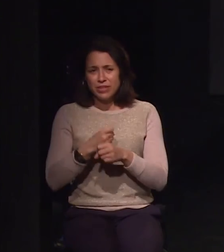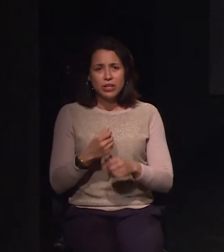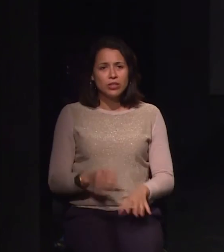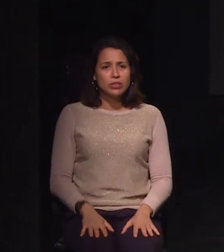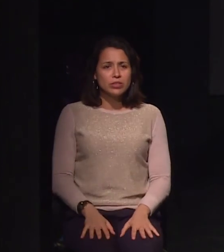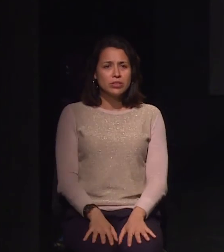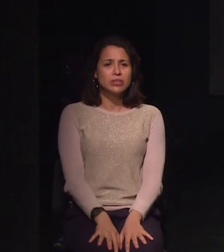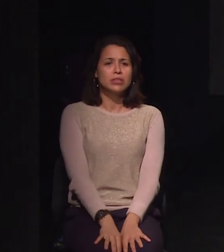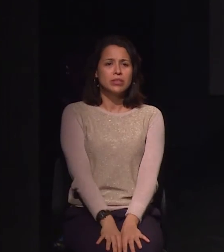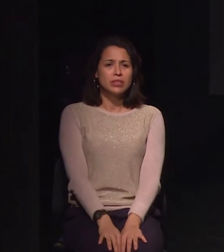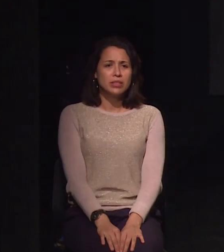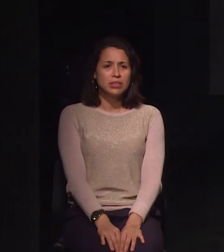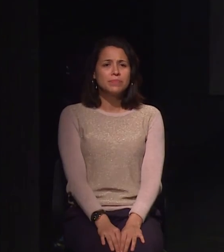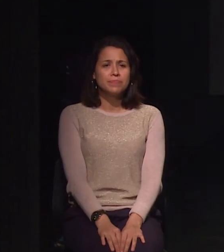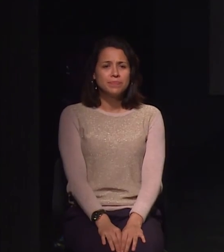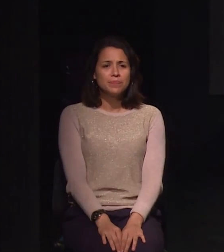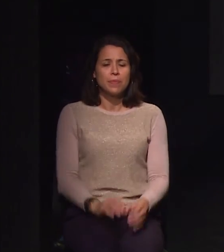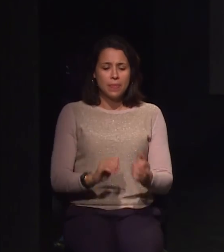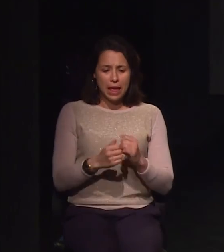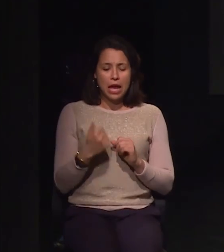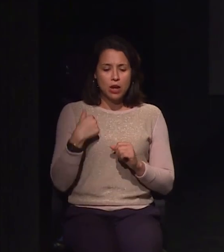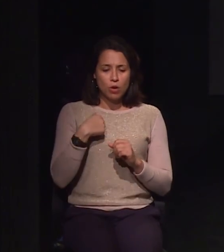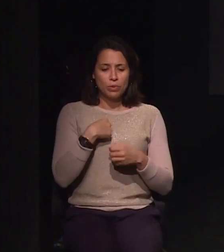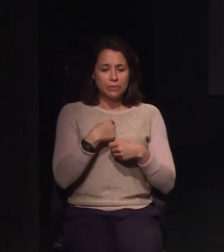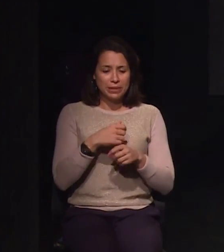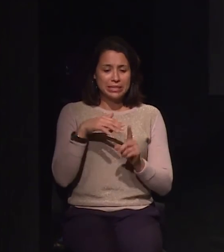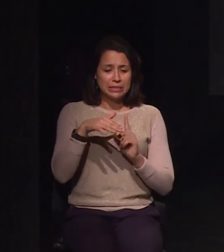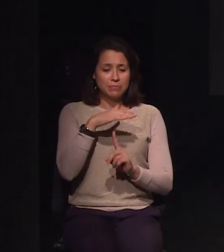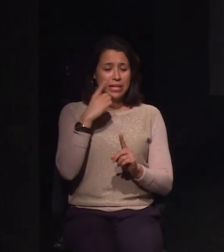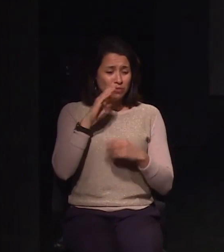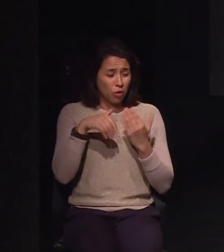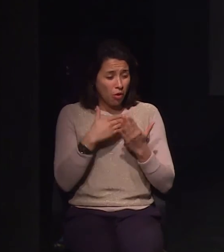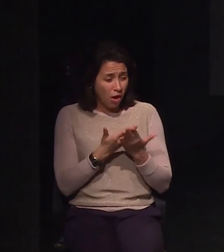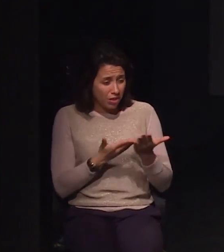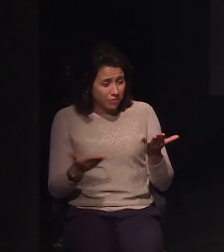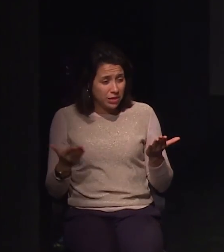even, tomorrow, right? How are we going to make space for all of this, is there a space for everyone, is there